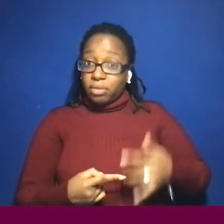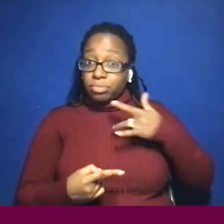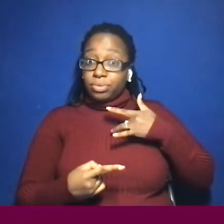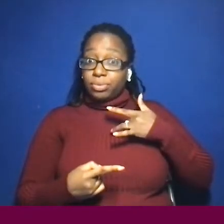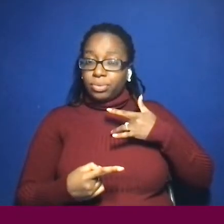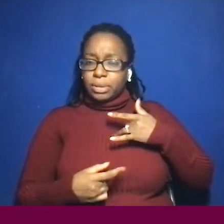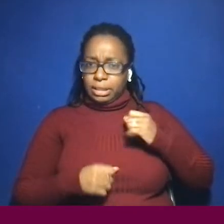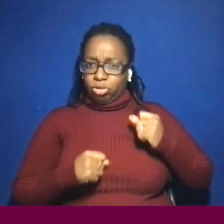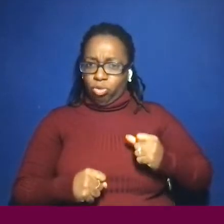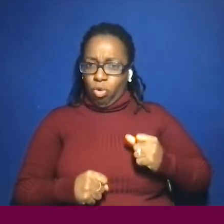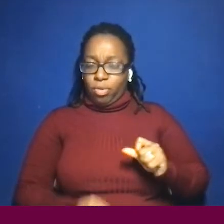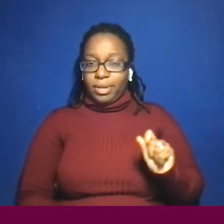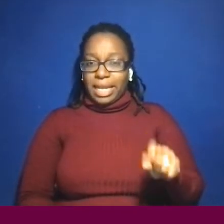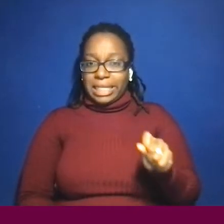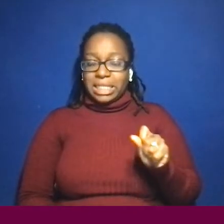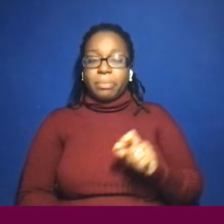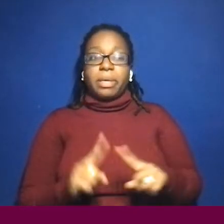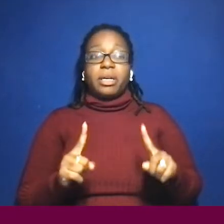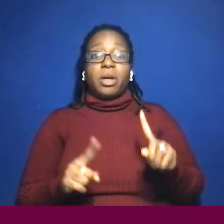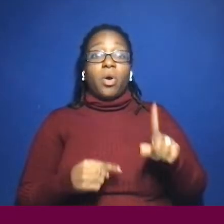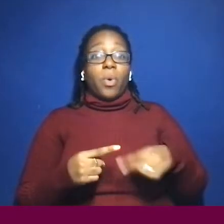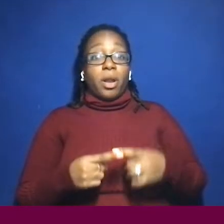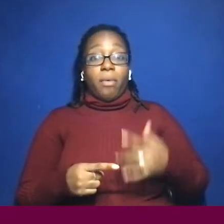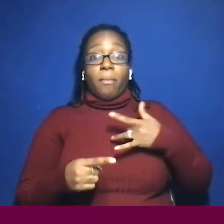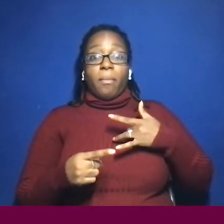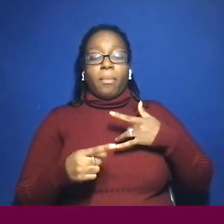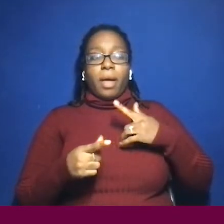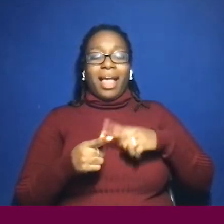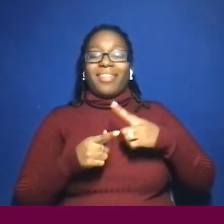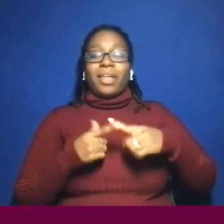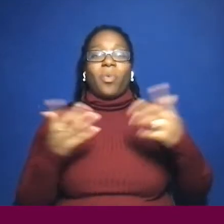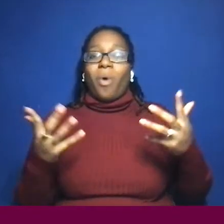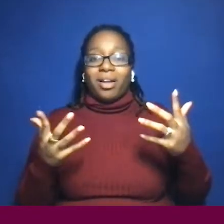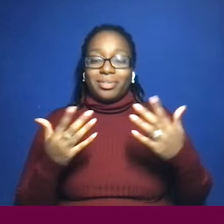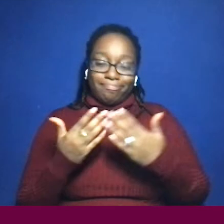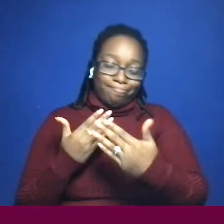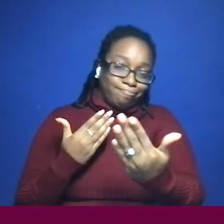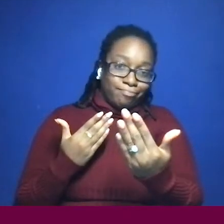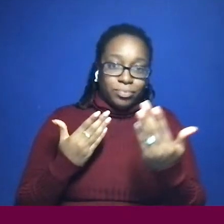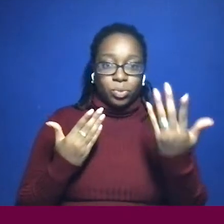what comes of it? And that's something I think about as a storyteller.